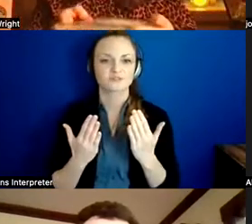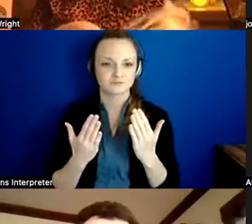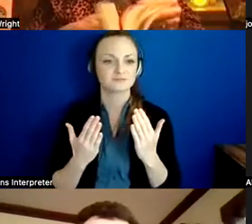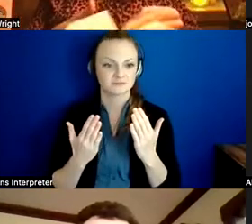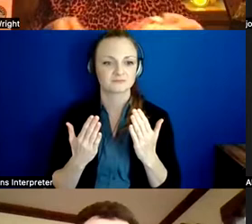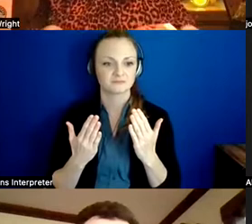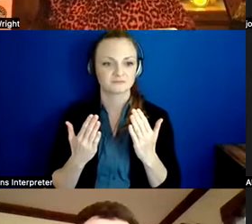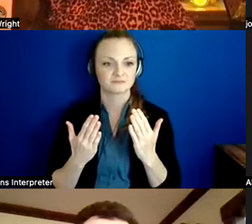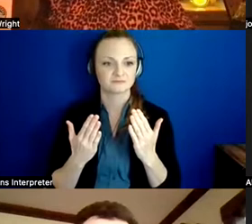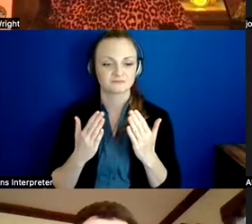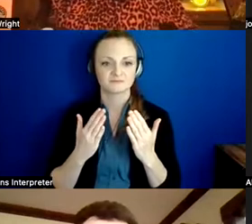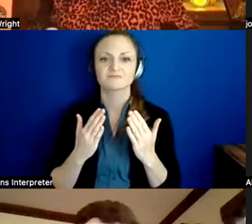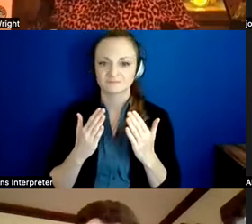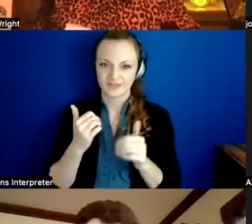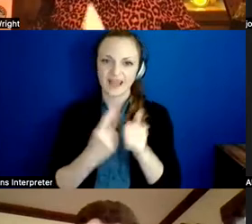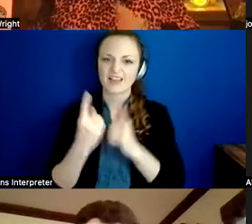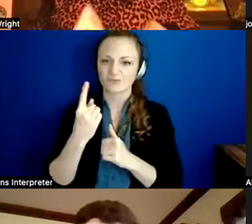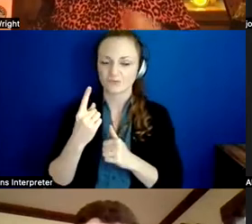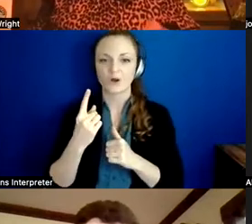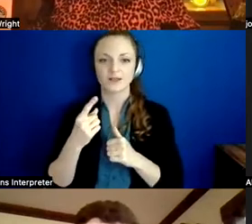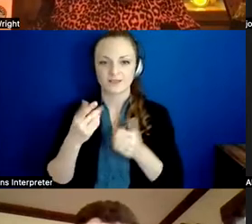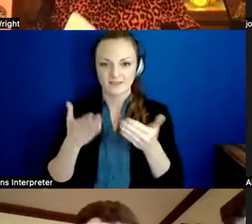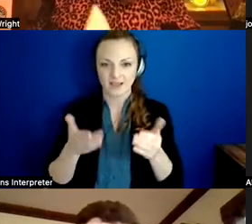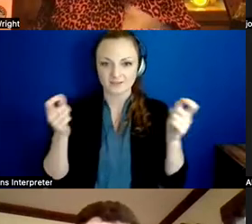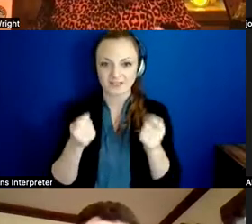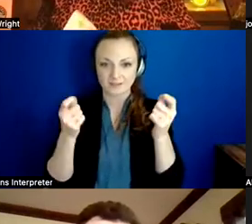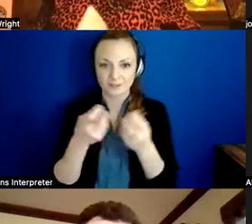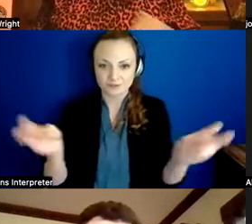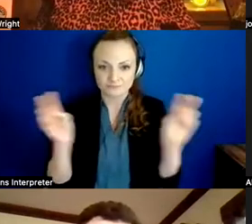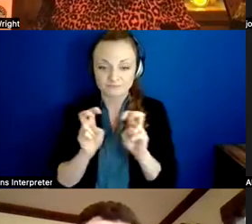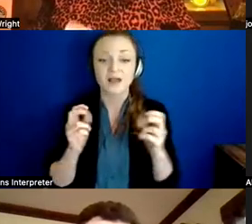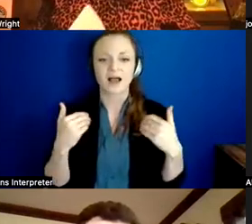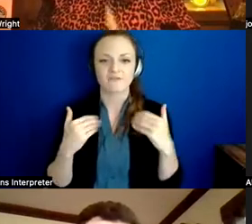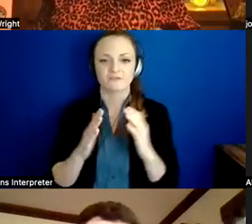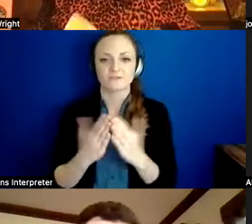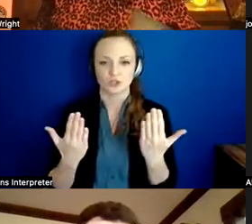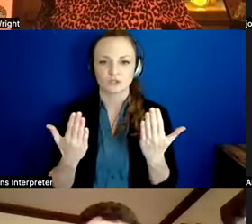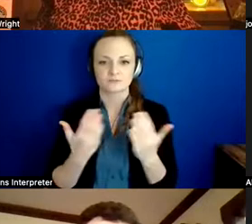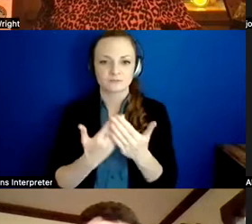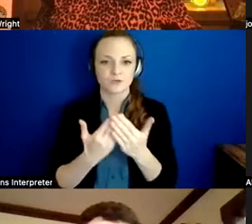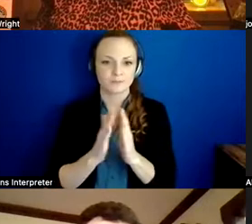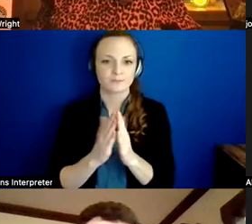copy of at the table, 19:39:56 and there are lots of different hagatas,